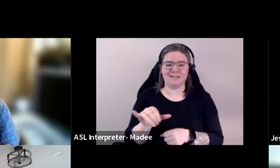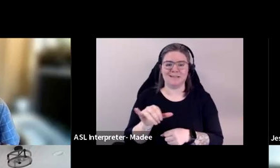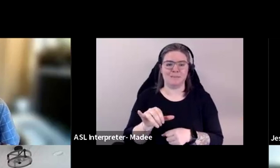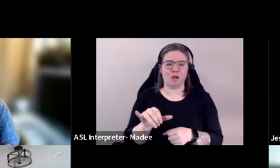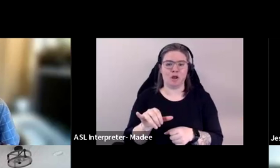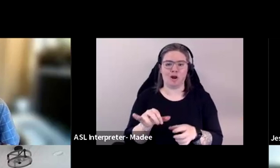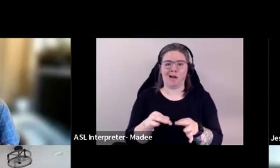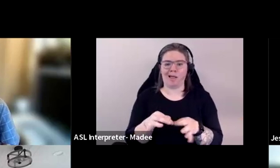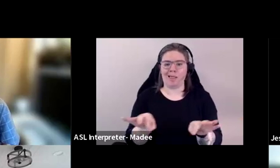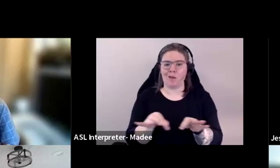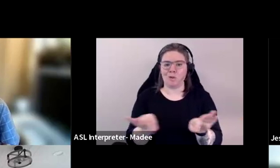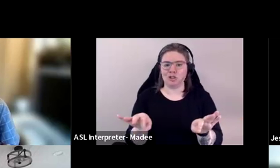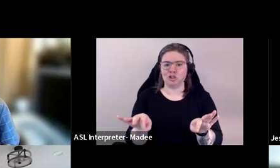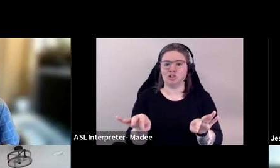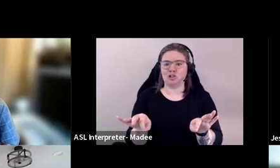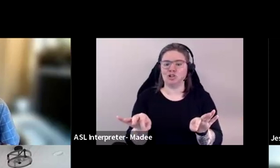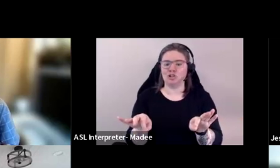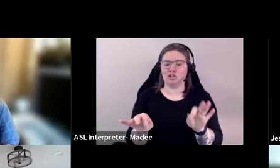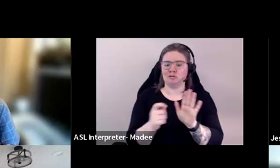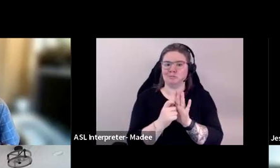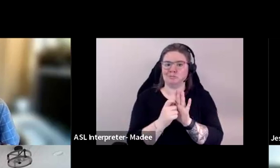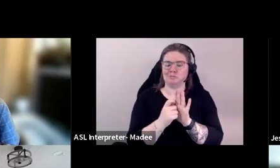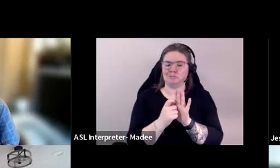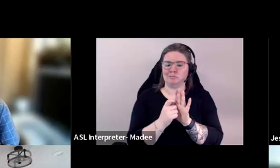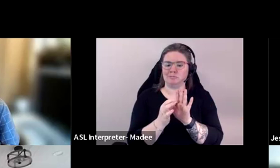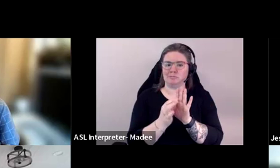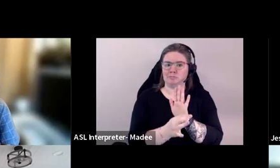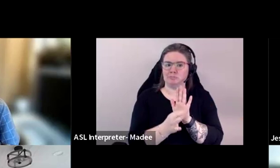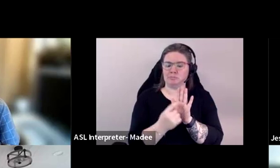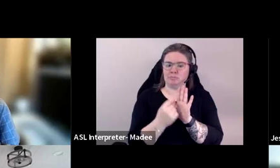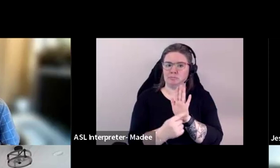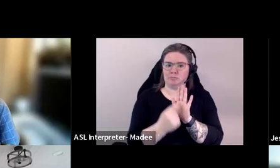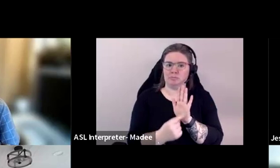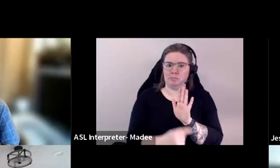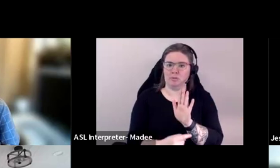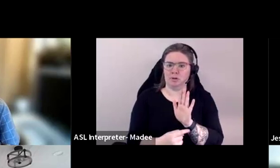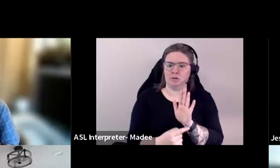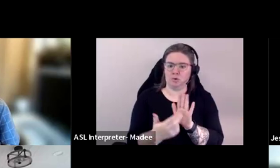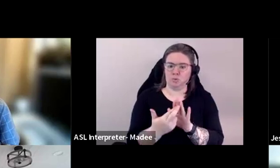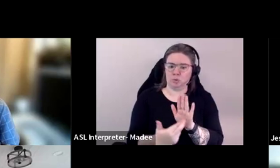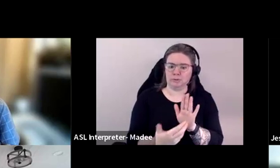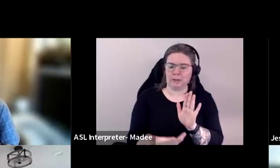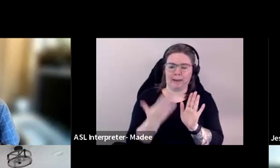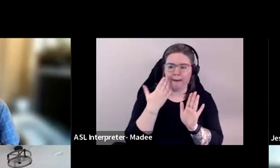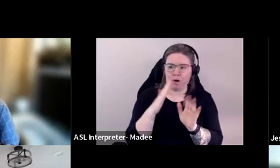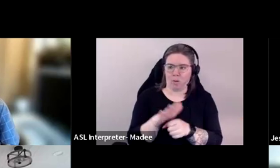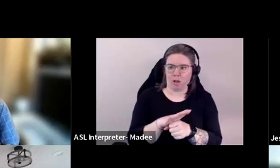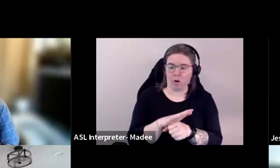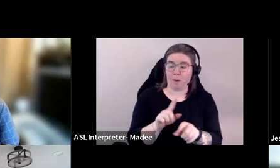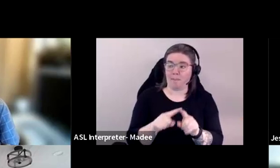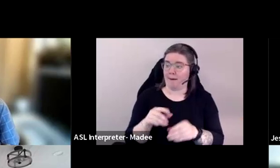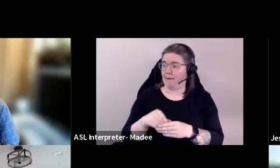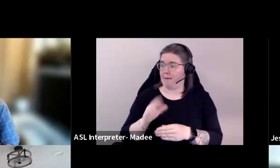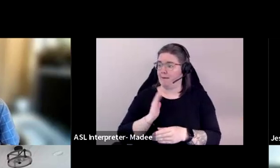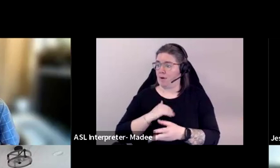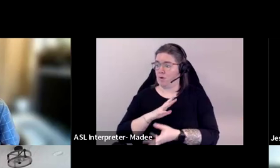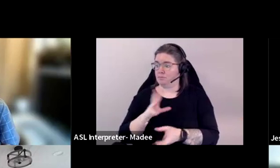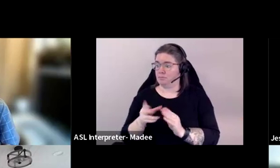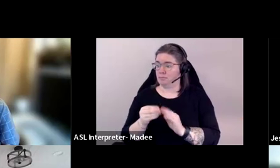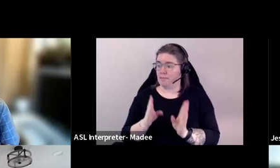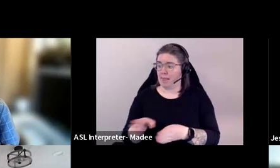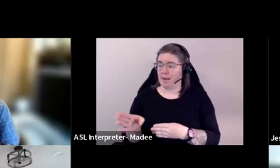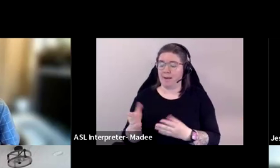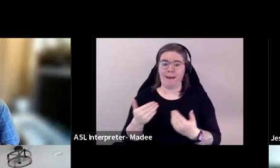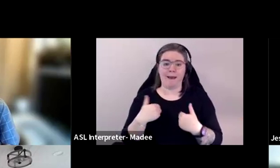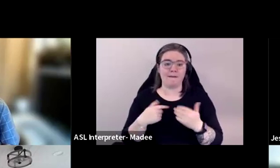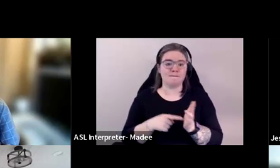in there, and to and and for local, I don't know what you have, but in our comprehensive plans we have affordable housing.